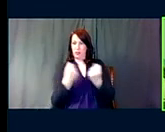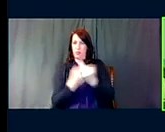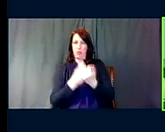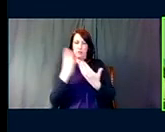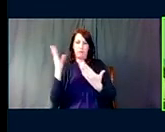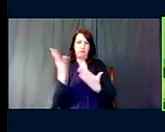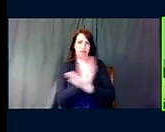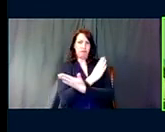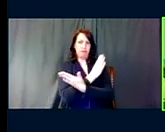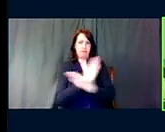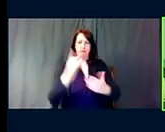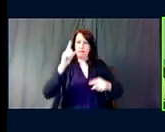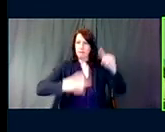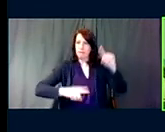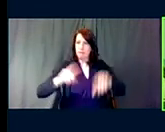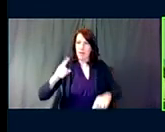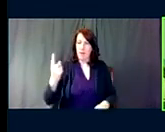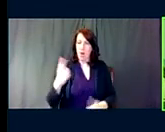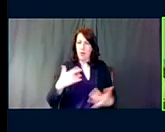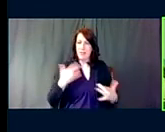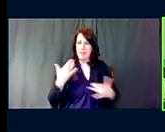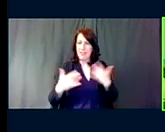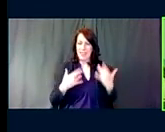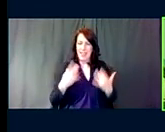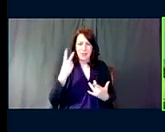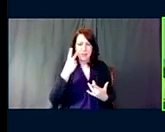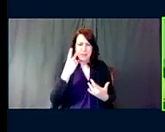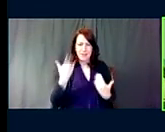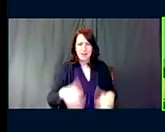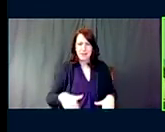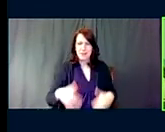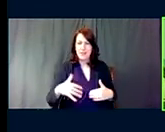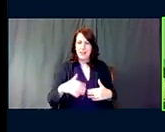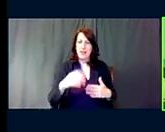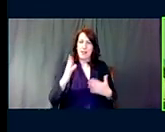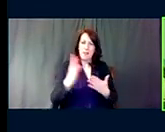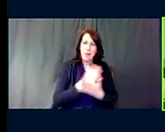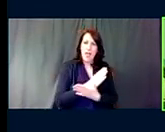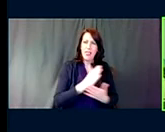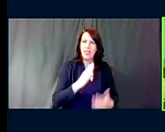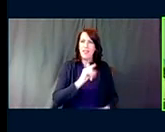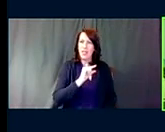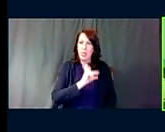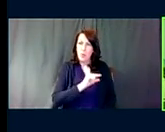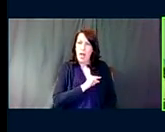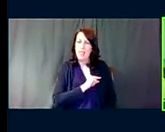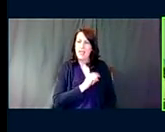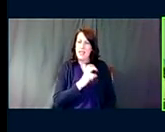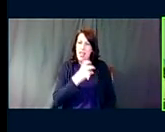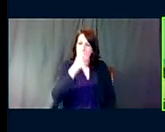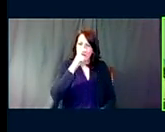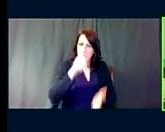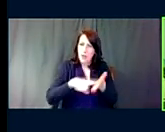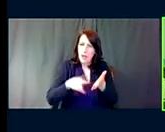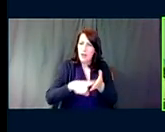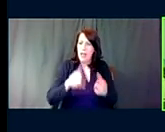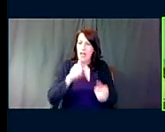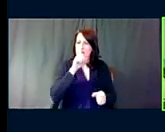THE NIH SUPPORTS AND I'M ALWAYS EXCITED AT THE END OF THESE TO JUST SEE THAT BREADTH AS WELL AS